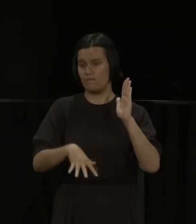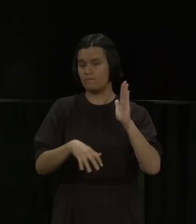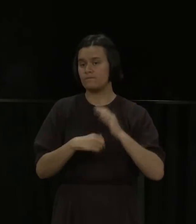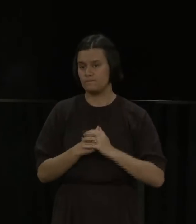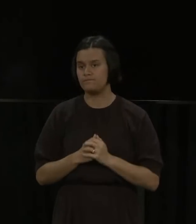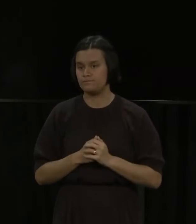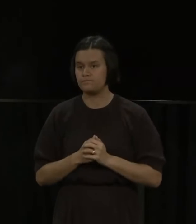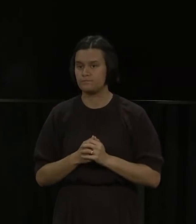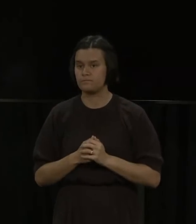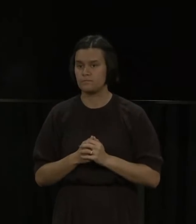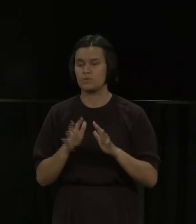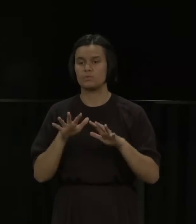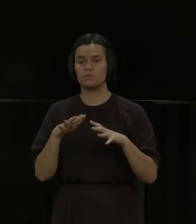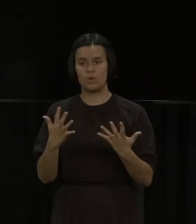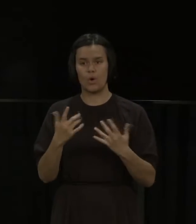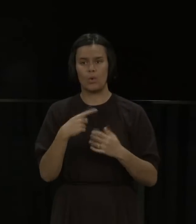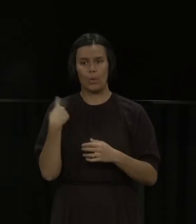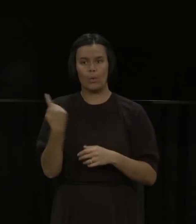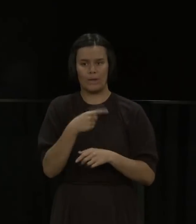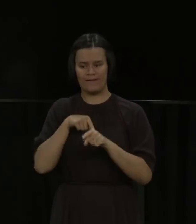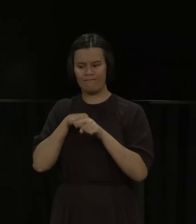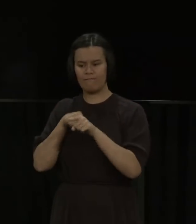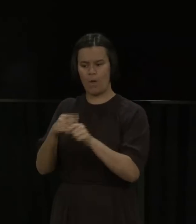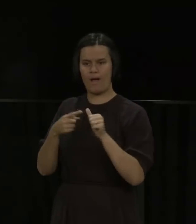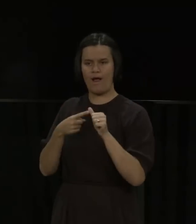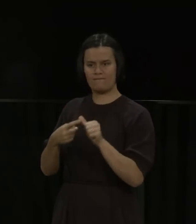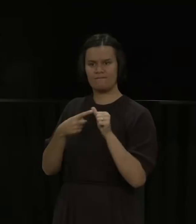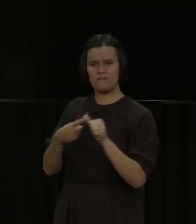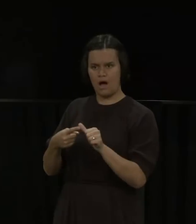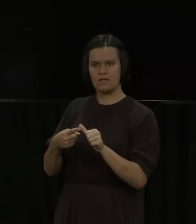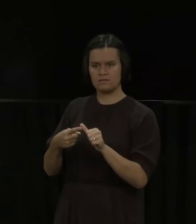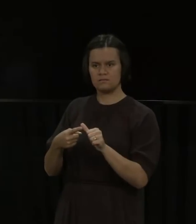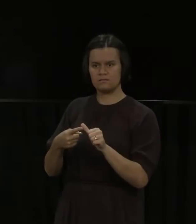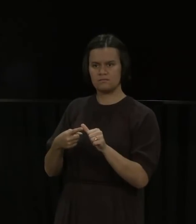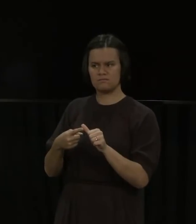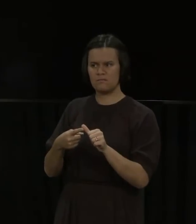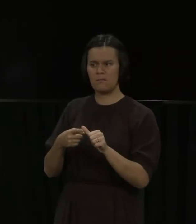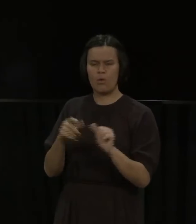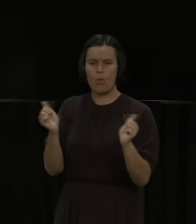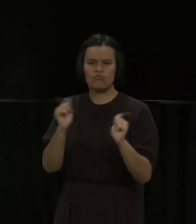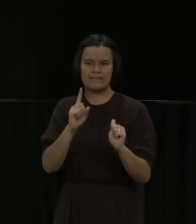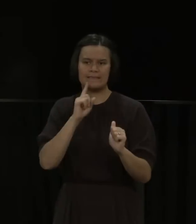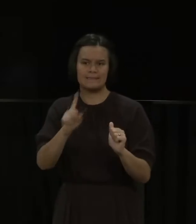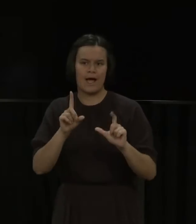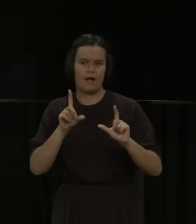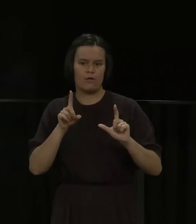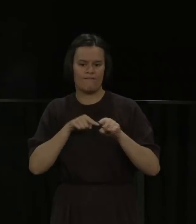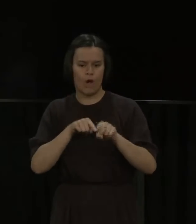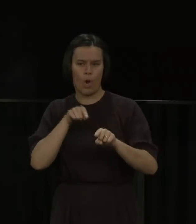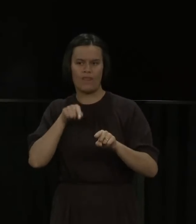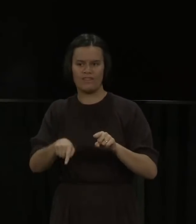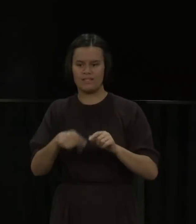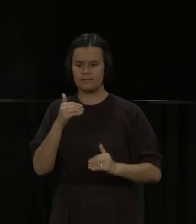We have had some public health advice for a little while now, we indicated that we would make a decision on that public health advice as part of our reconnecting work, and that is exactly what we have done. We have made the decisions